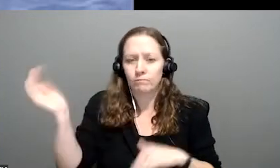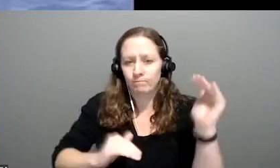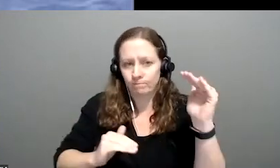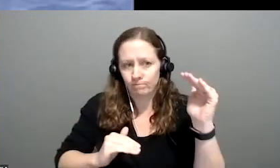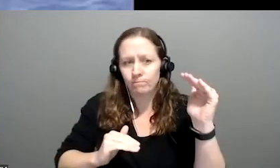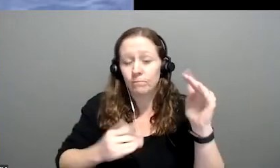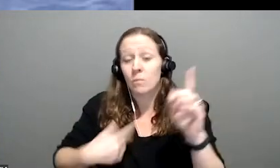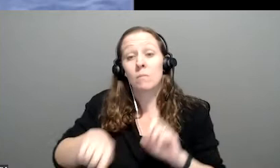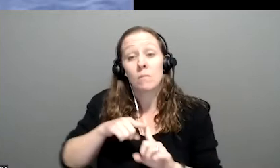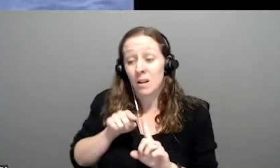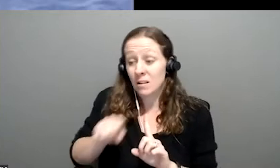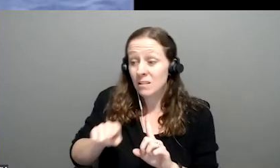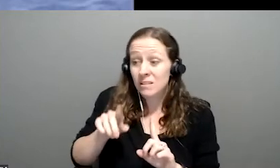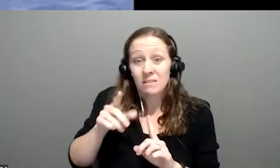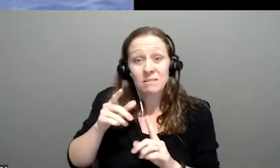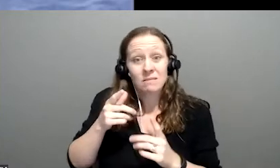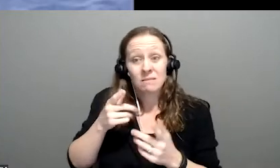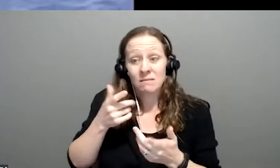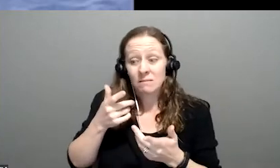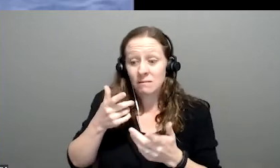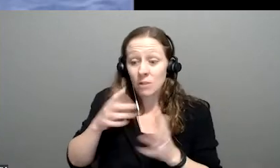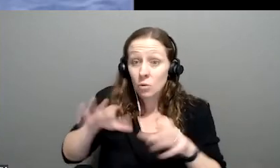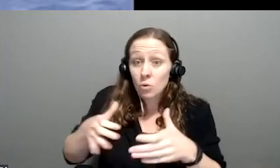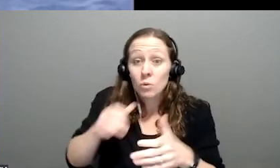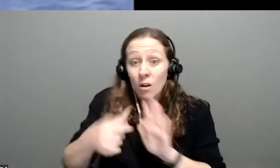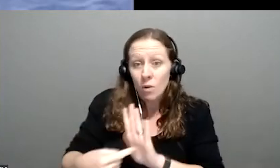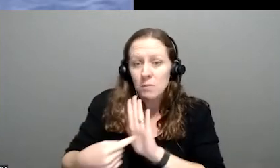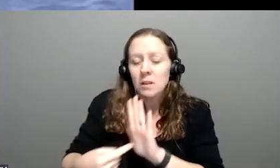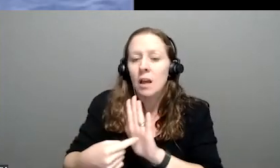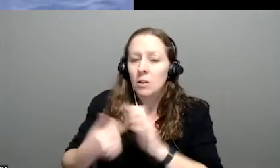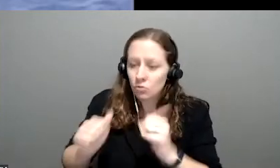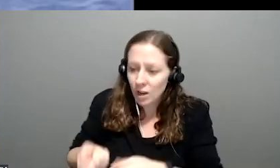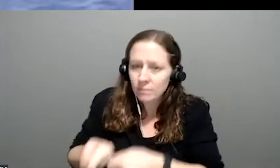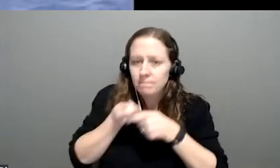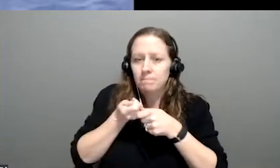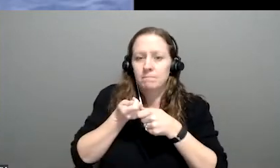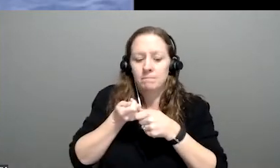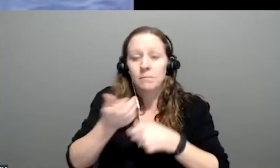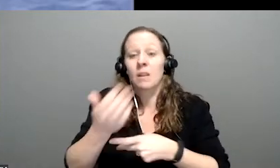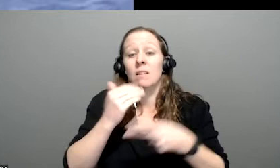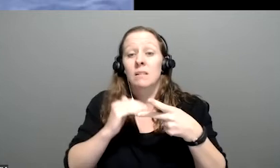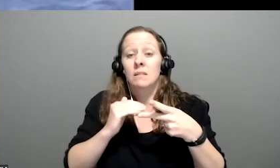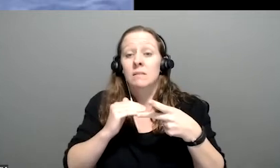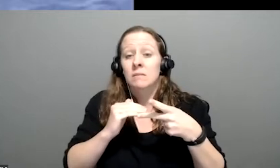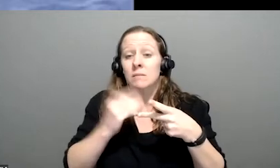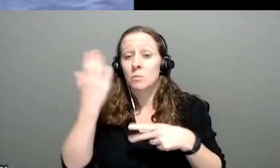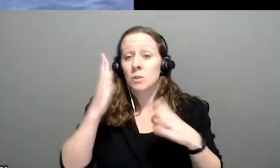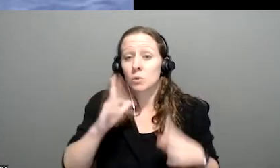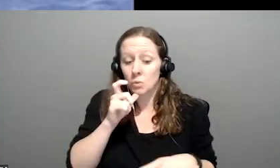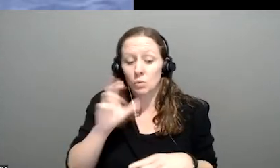groups across skills programs. Renata Sharkey will be the next presenter. Renata is a Senior Policy